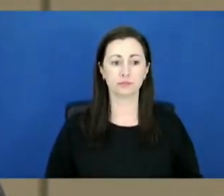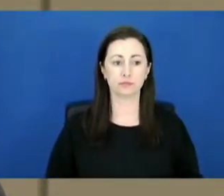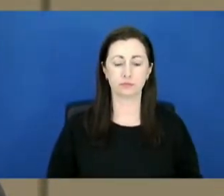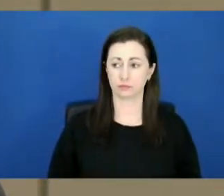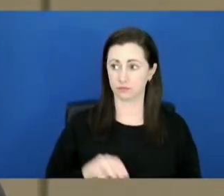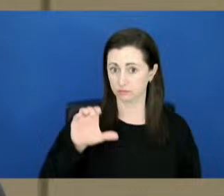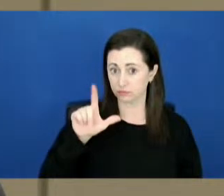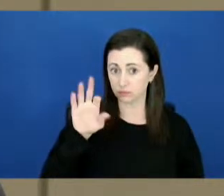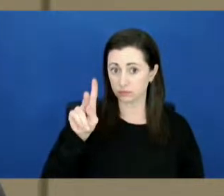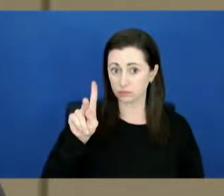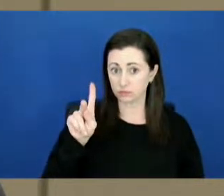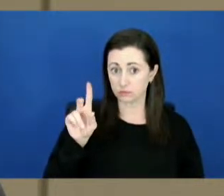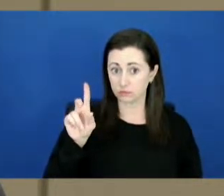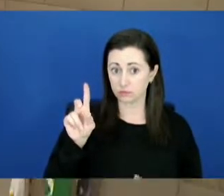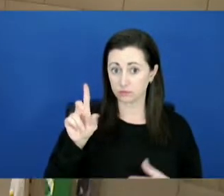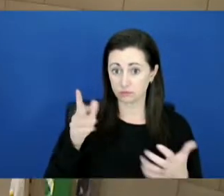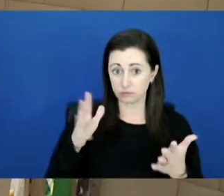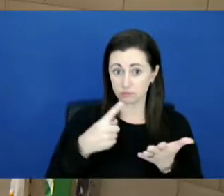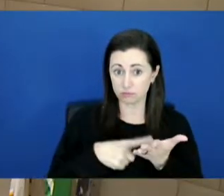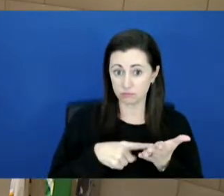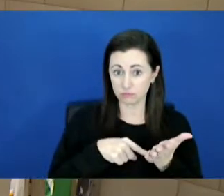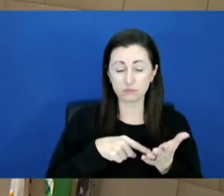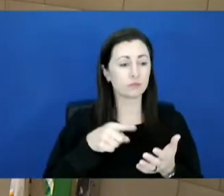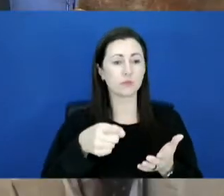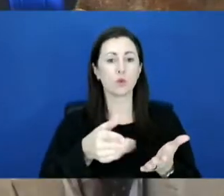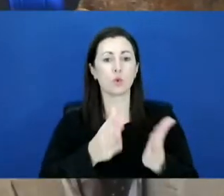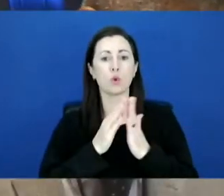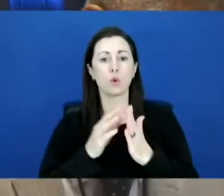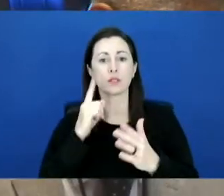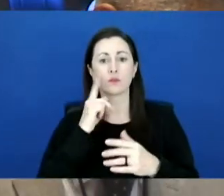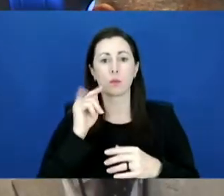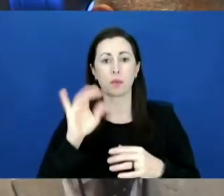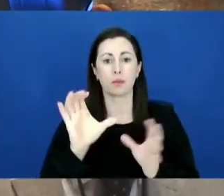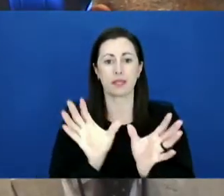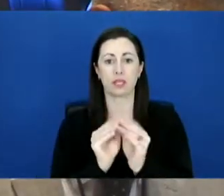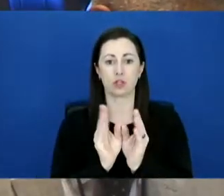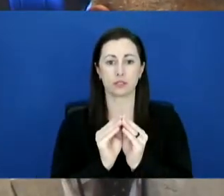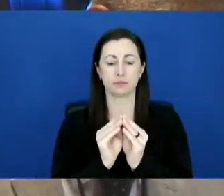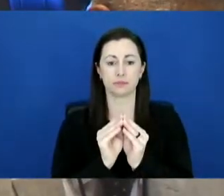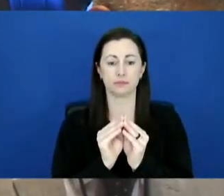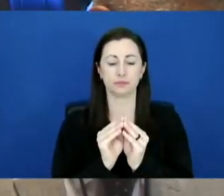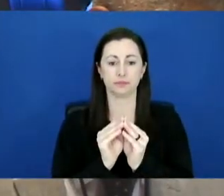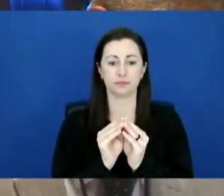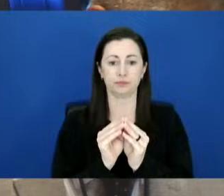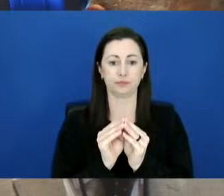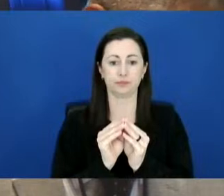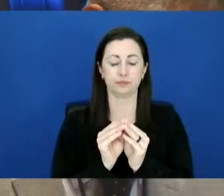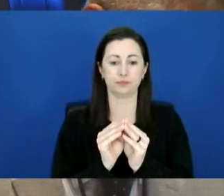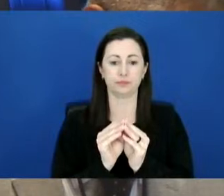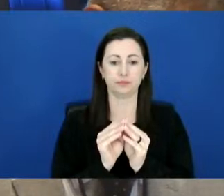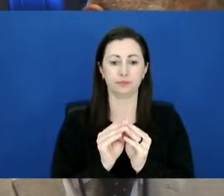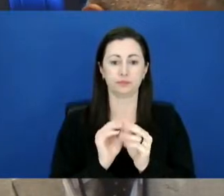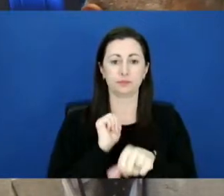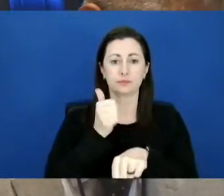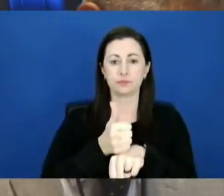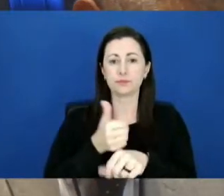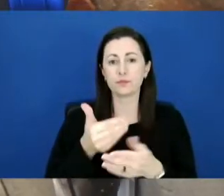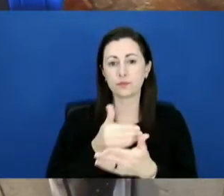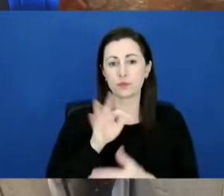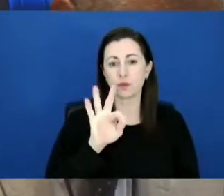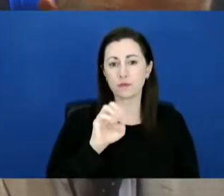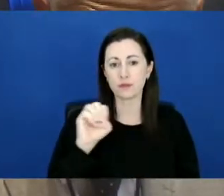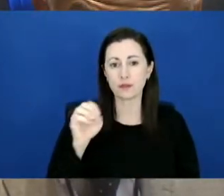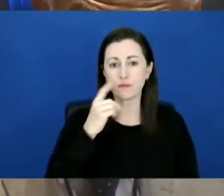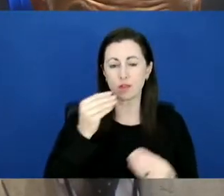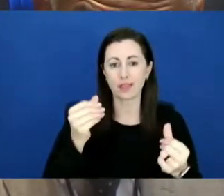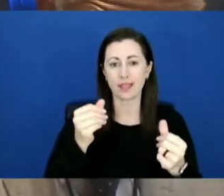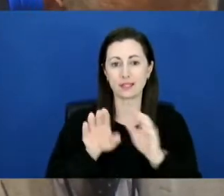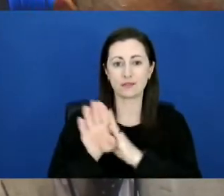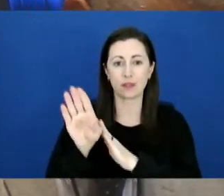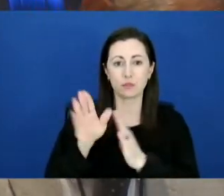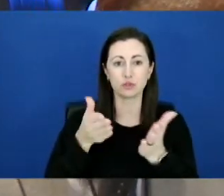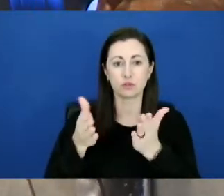GONE THROUGH THAT.